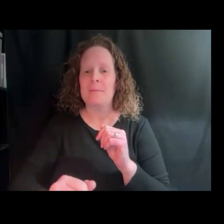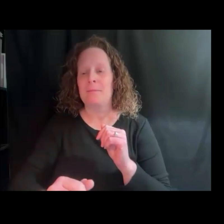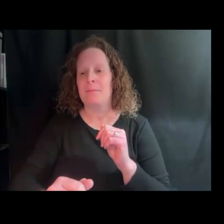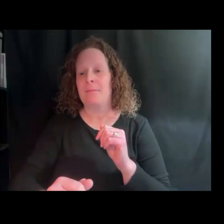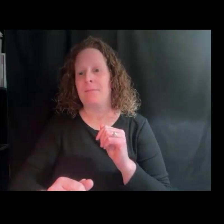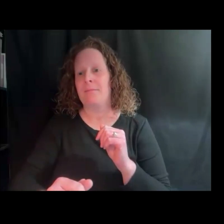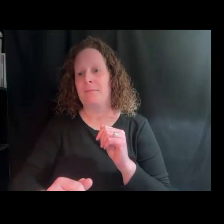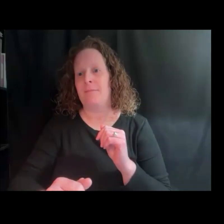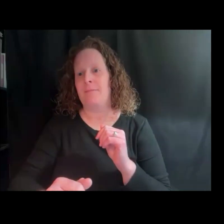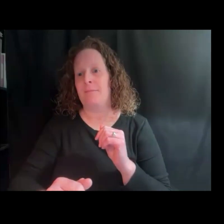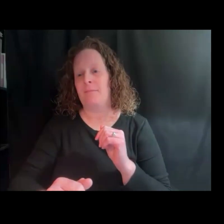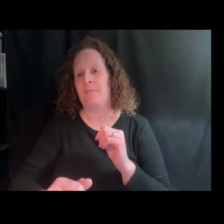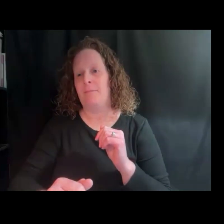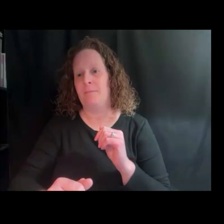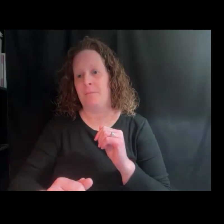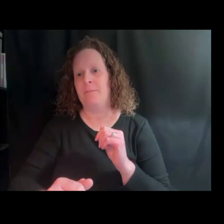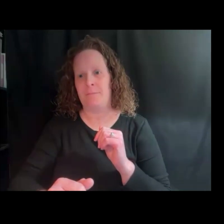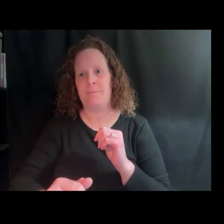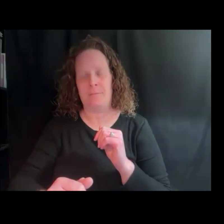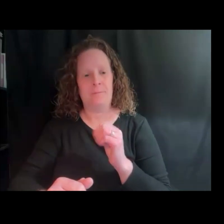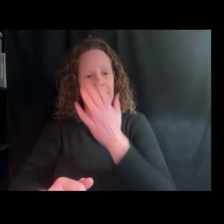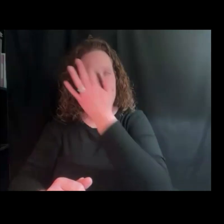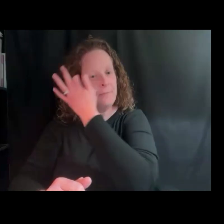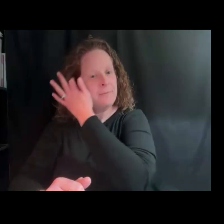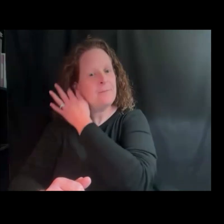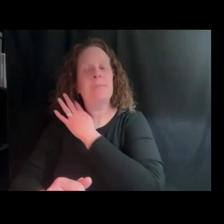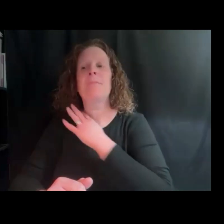make it easier for them to interpret more effectively.